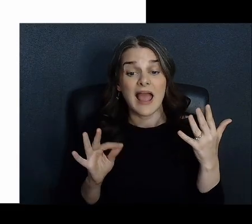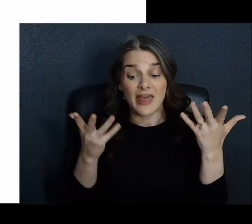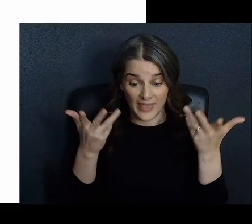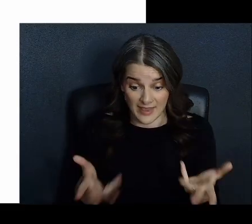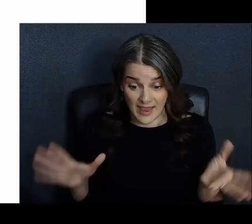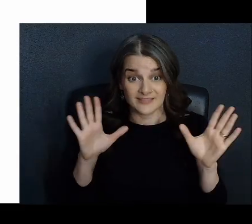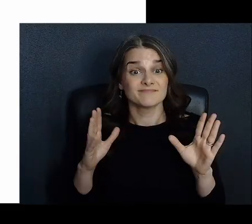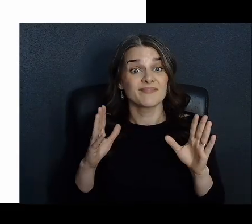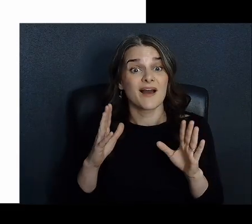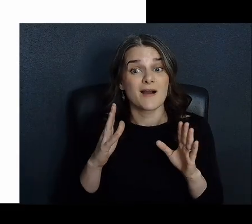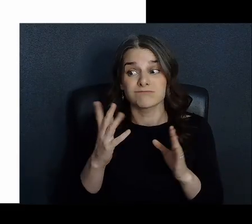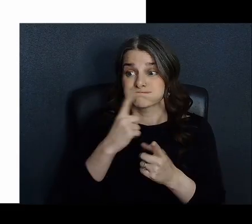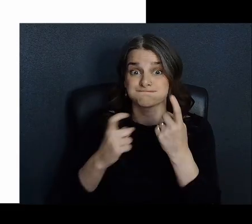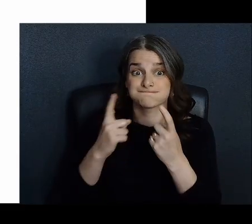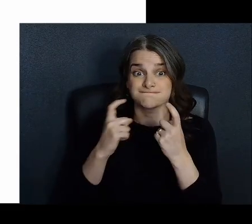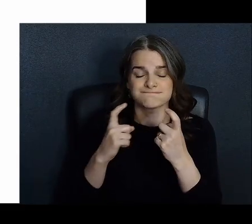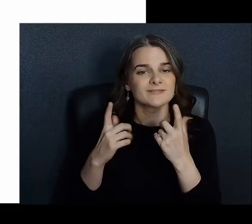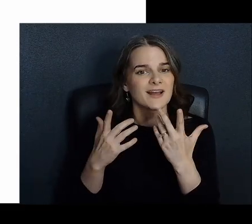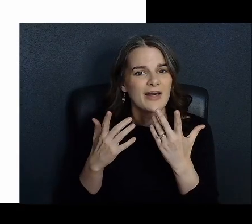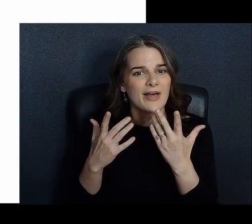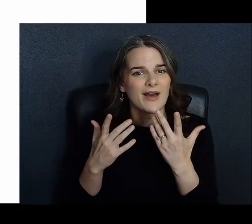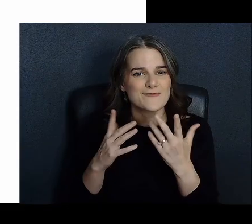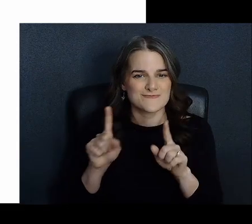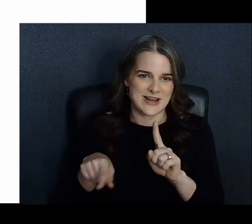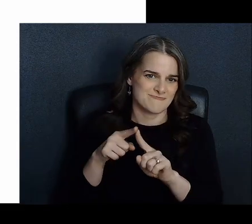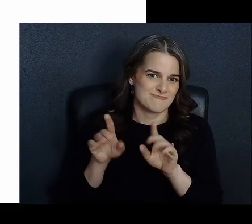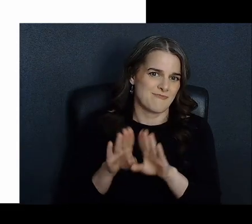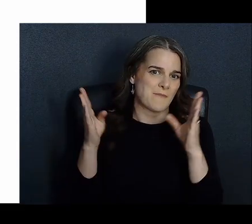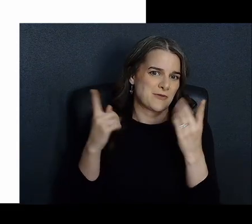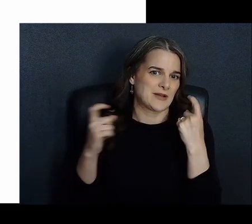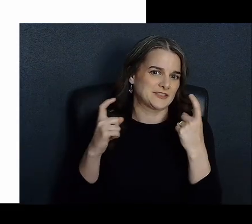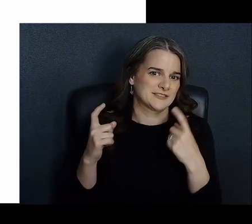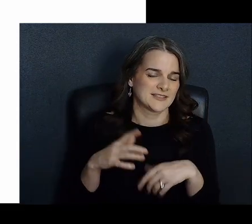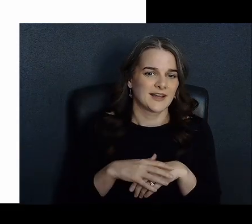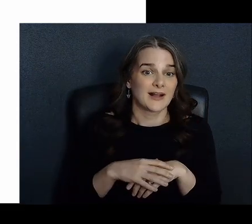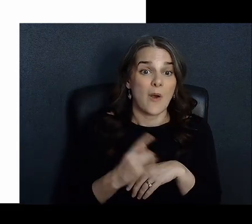I'm pretty sure it was the vendor or the manufacturer, asked me which one did I like the best.